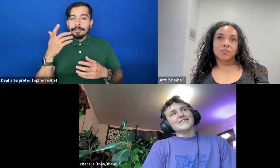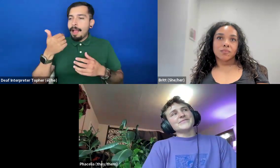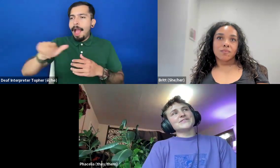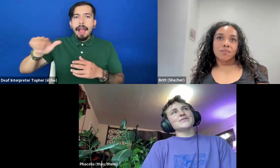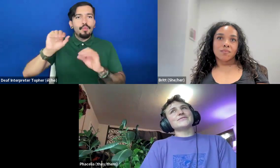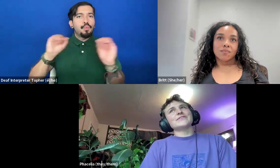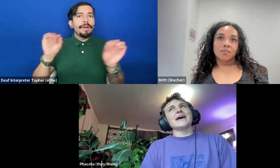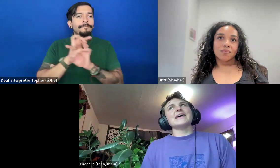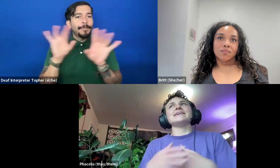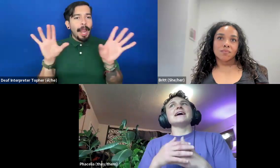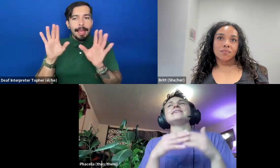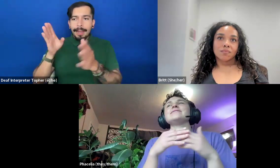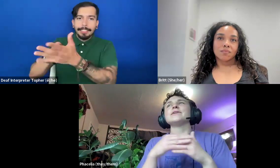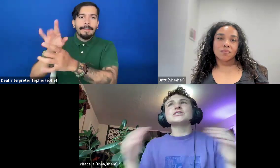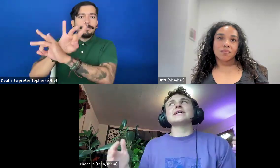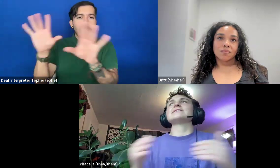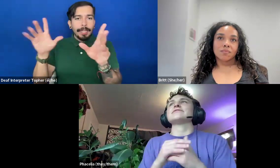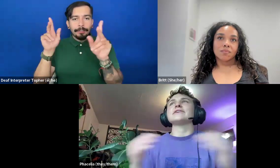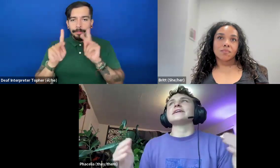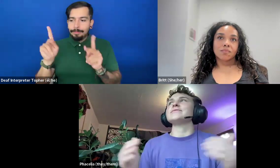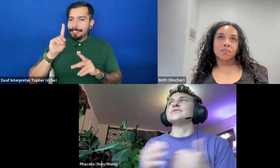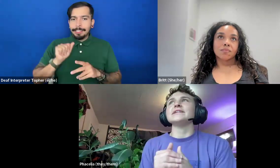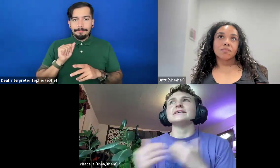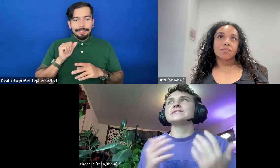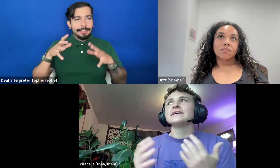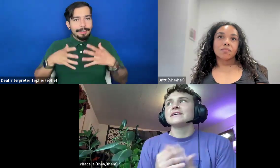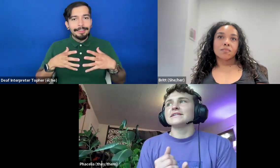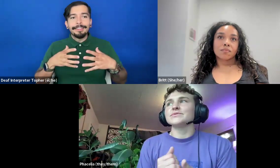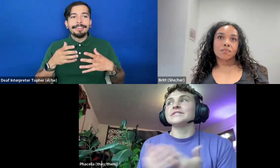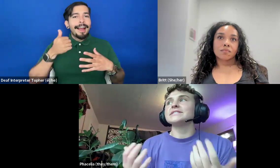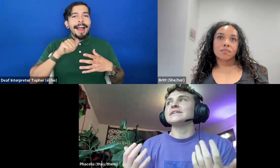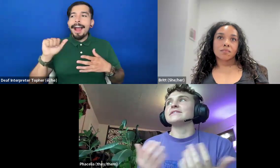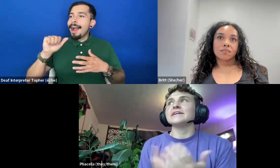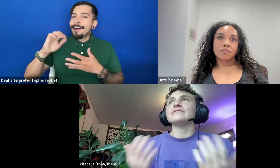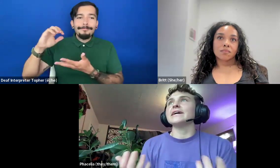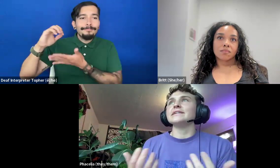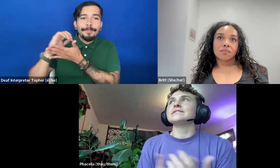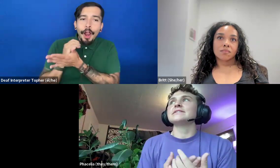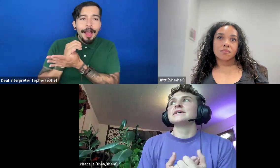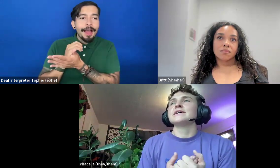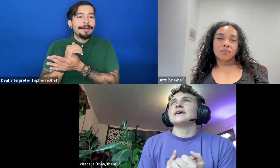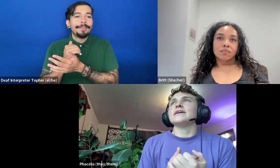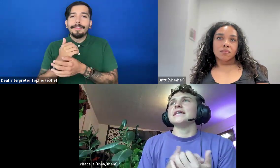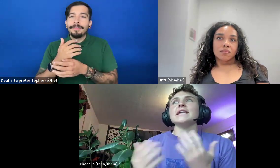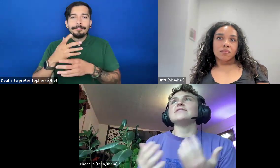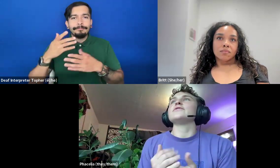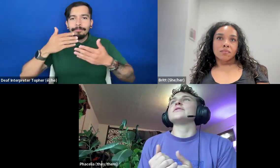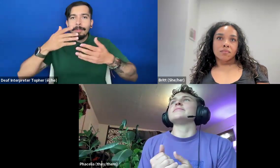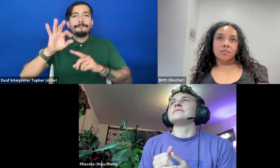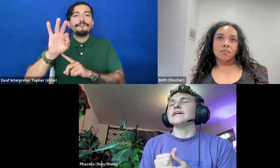Um, so any, any marginalized or frontline community that's, that's resisting state violence, uh, in any form,